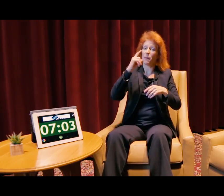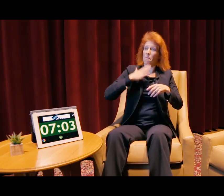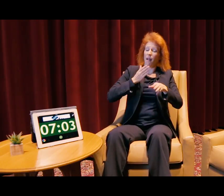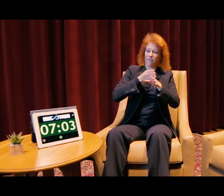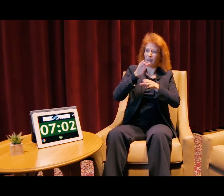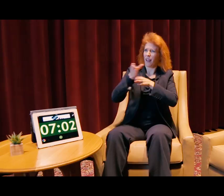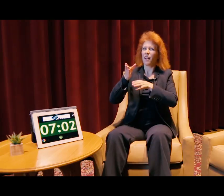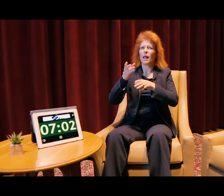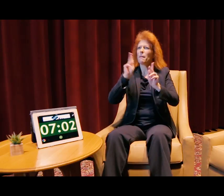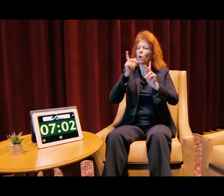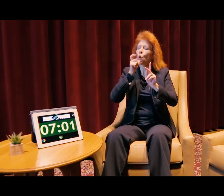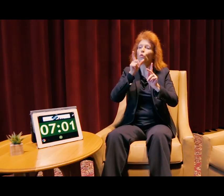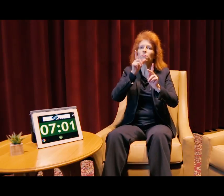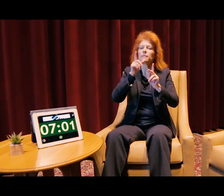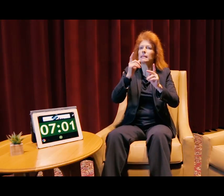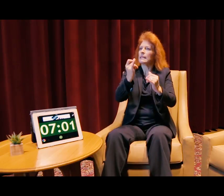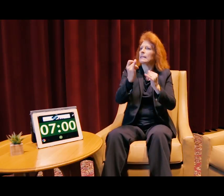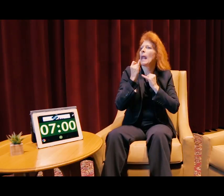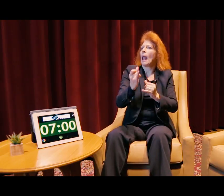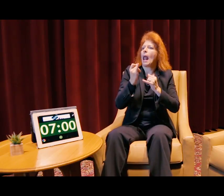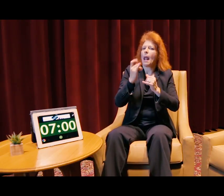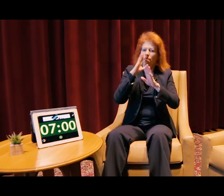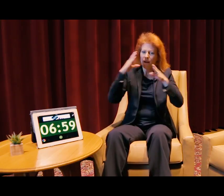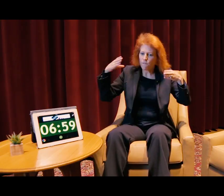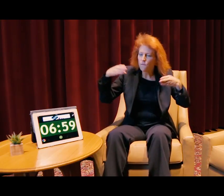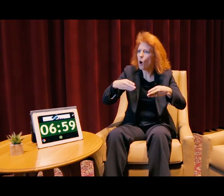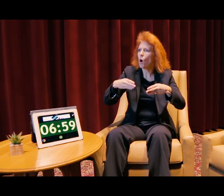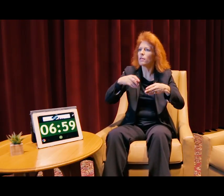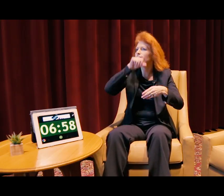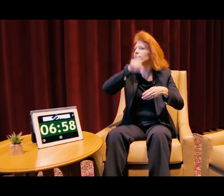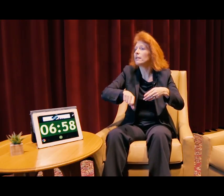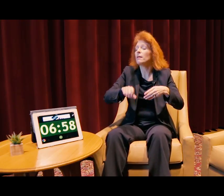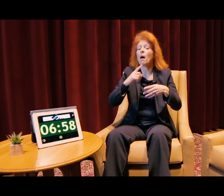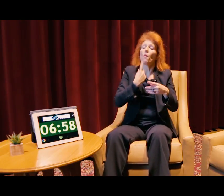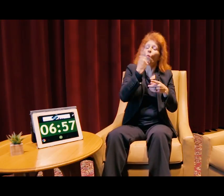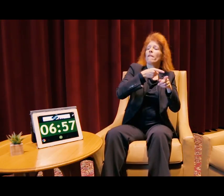who are really dedicated to this field. I happen to be in one field, but any entrepreneur